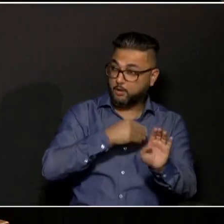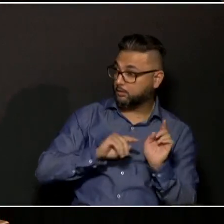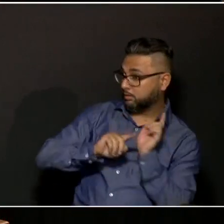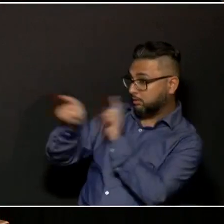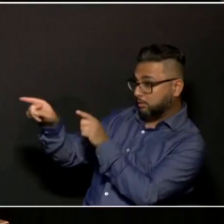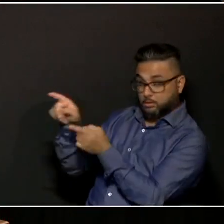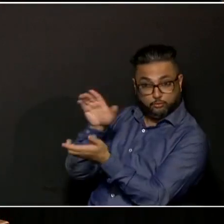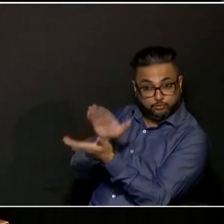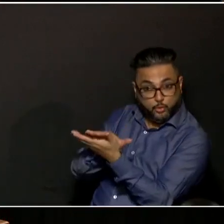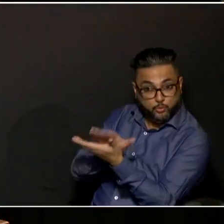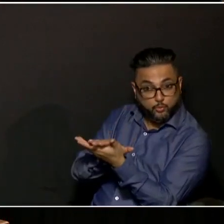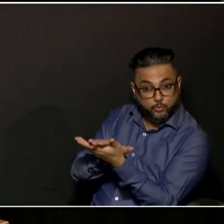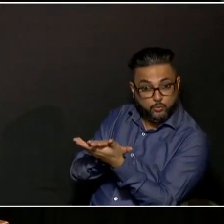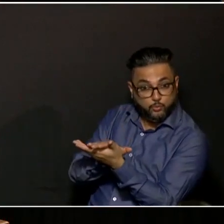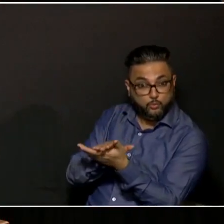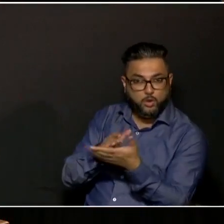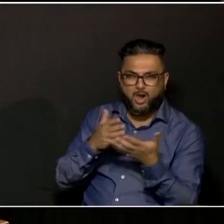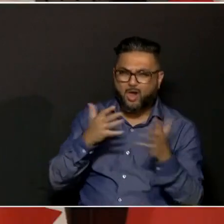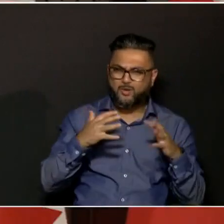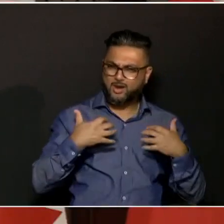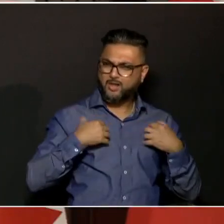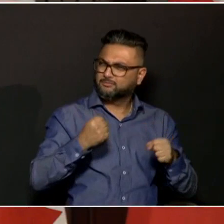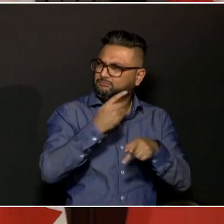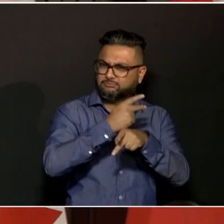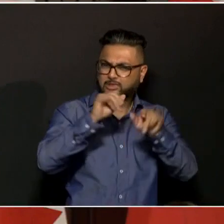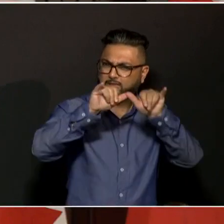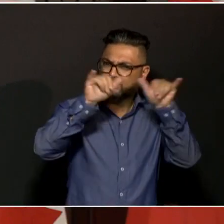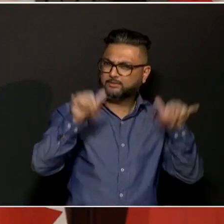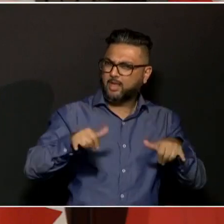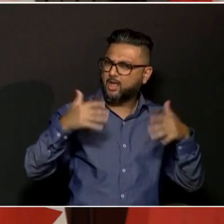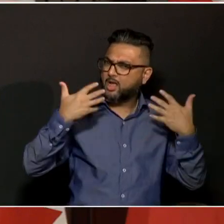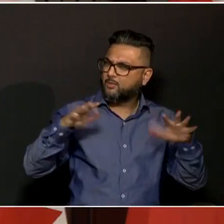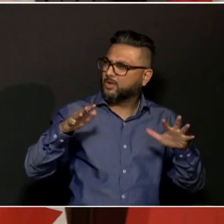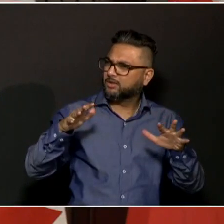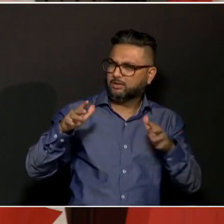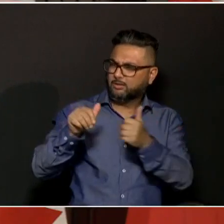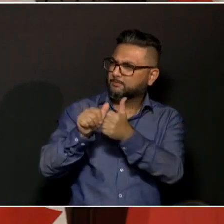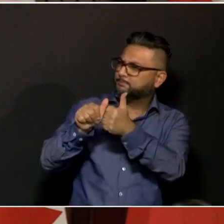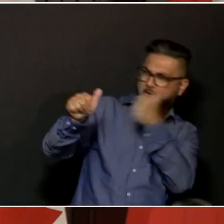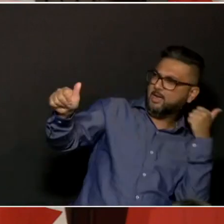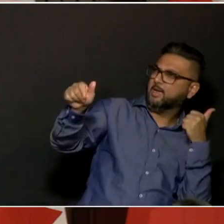each time before being allowed to go to school and will that tax or healthcare system?